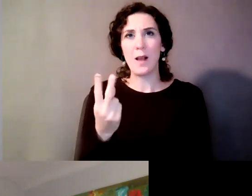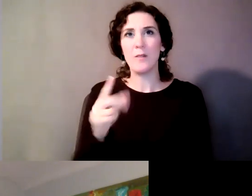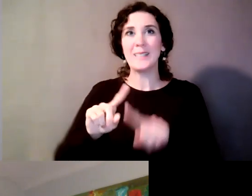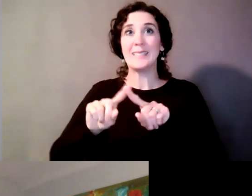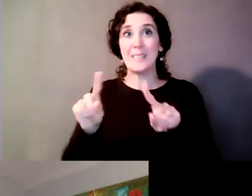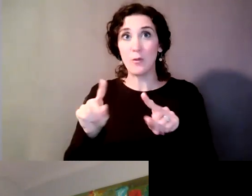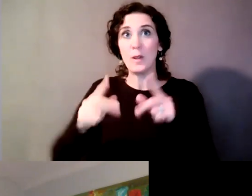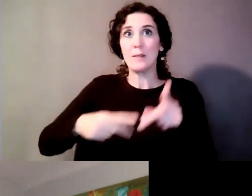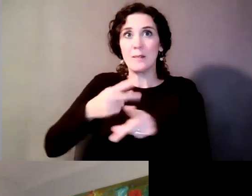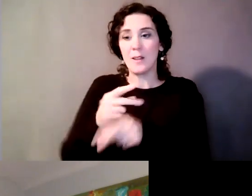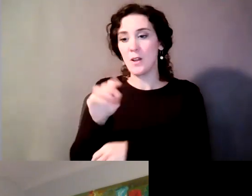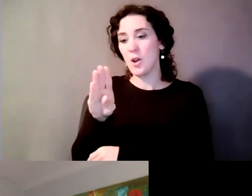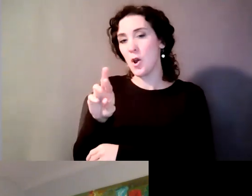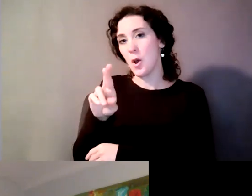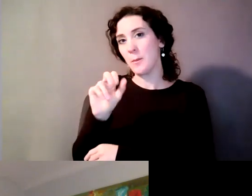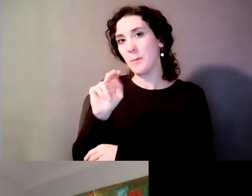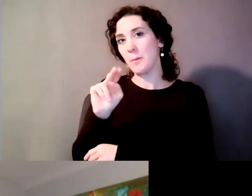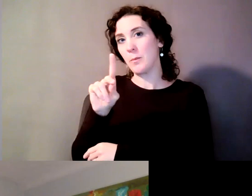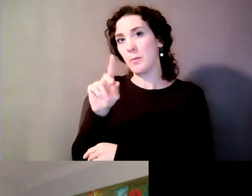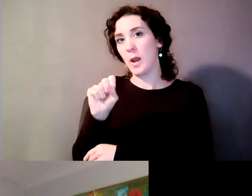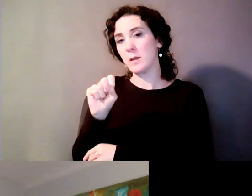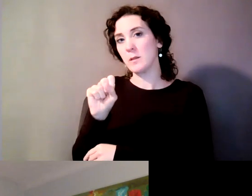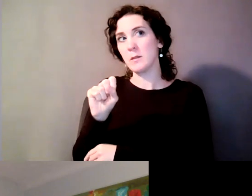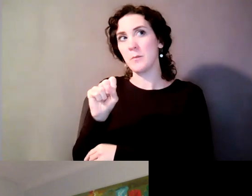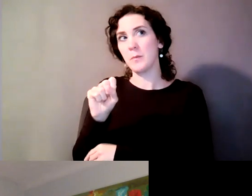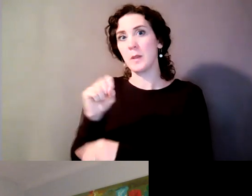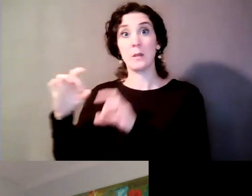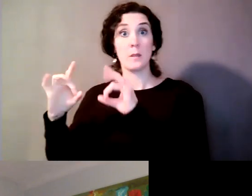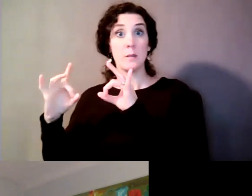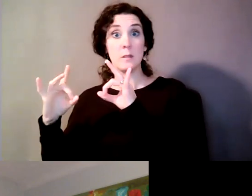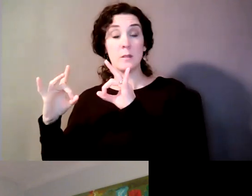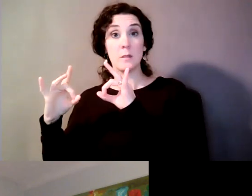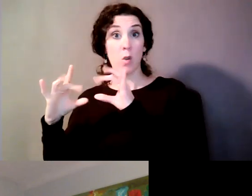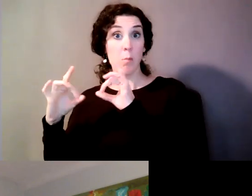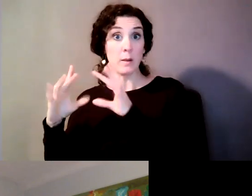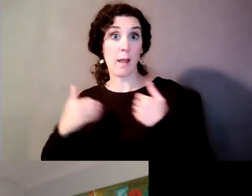that I am exploring right now. Starbucks figures significantly in those.